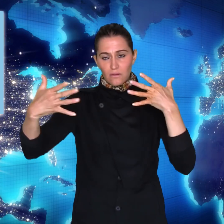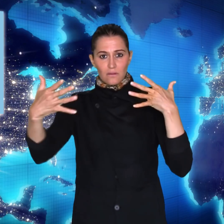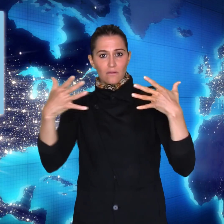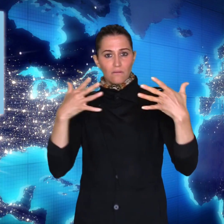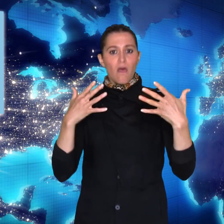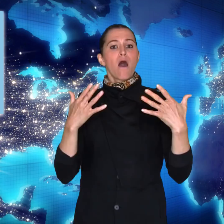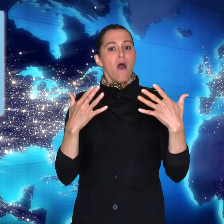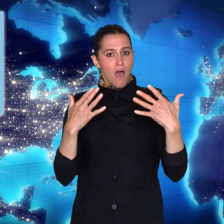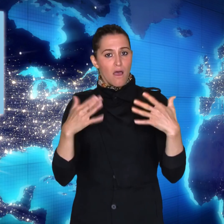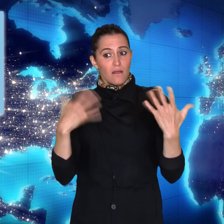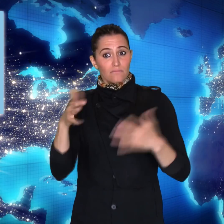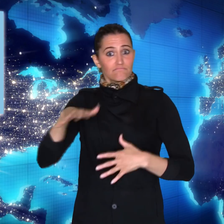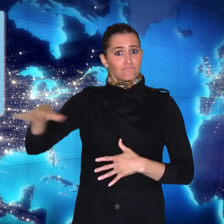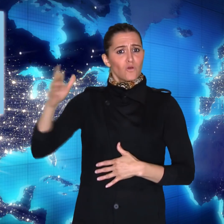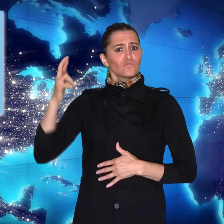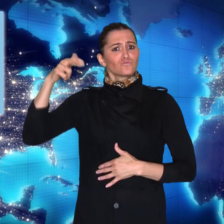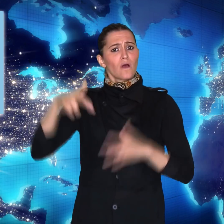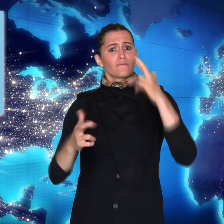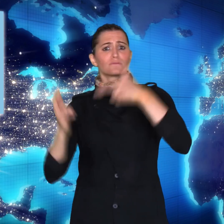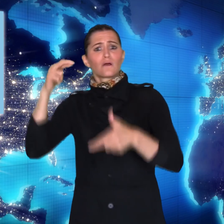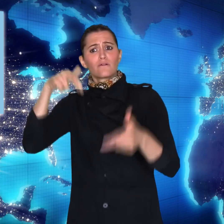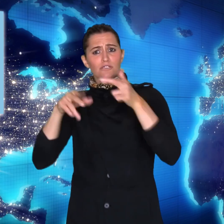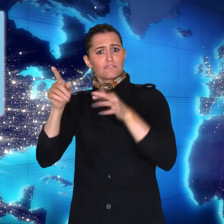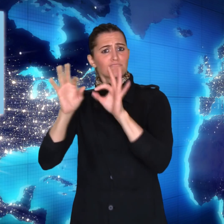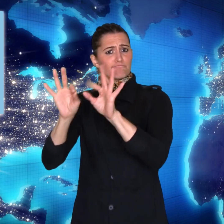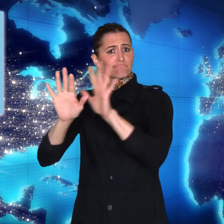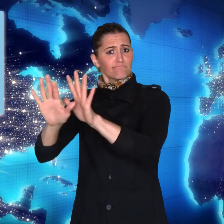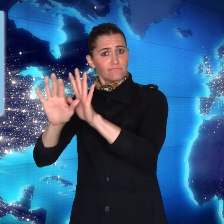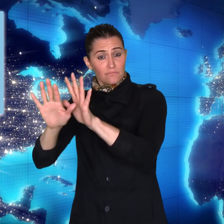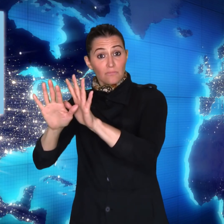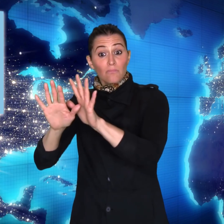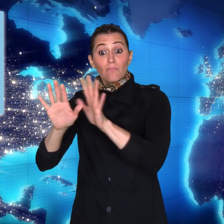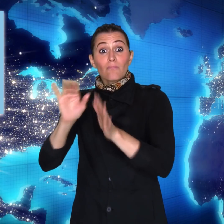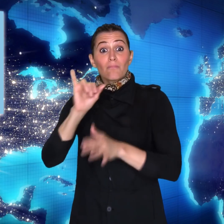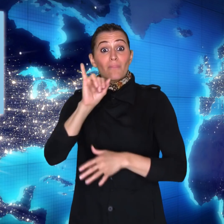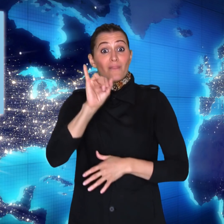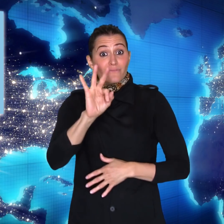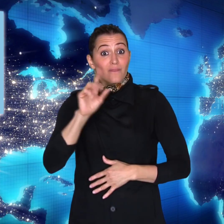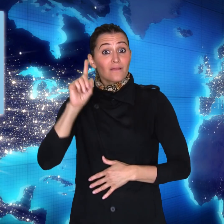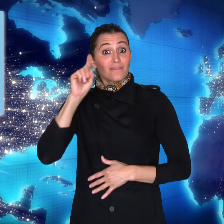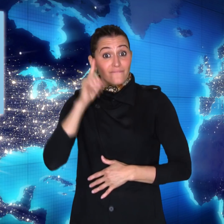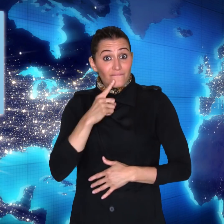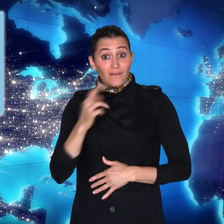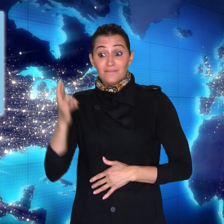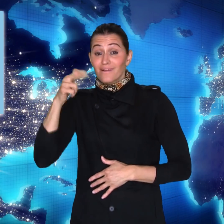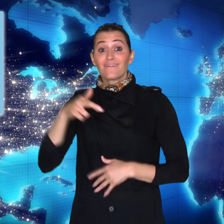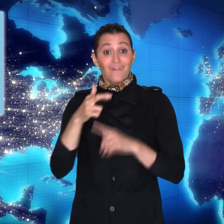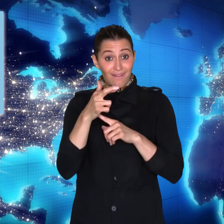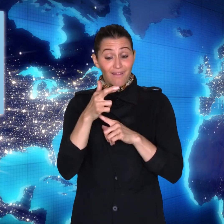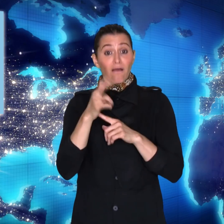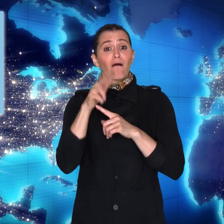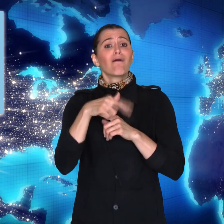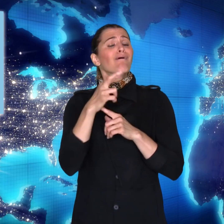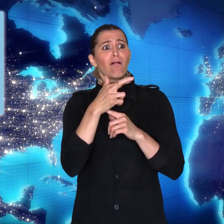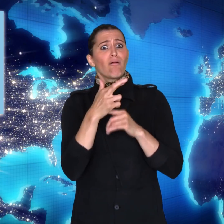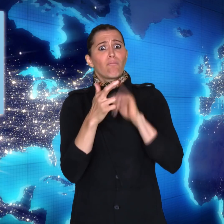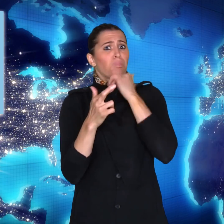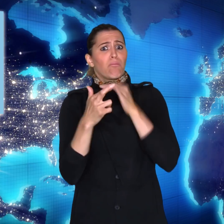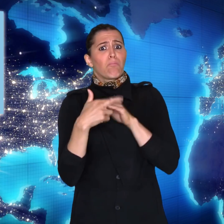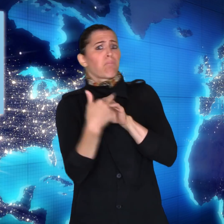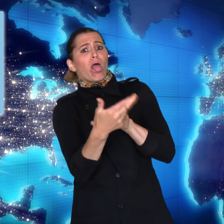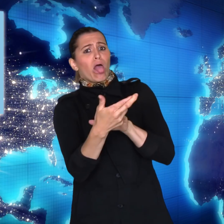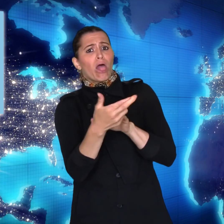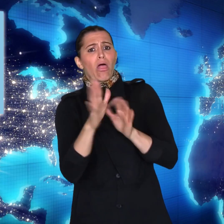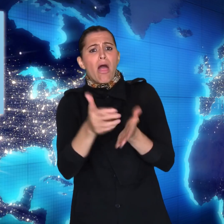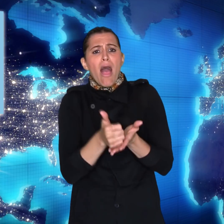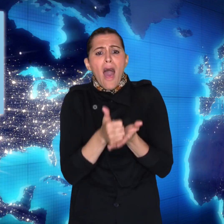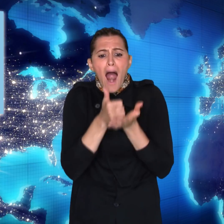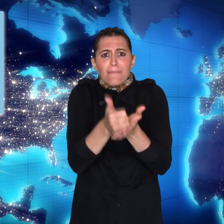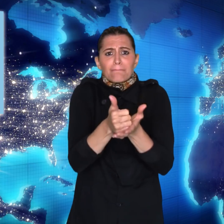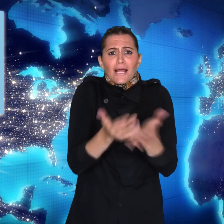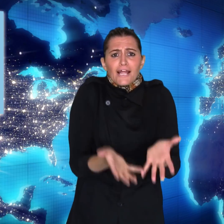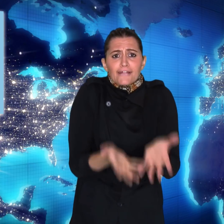because their environments are